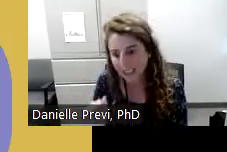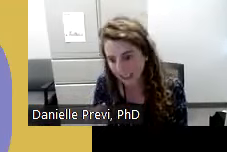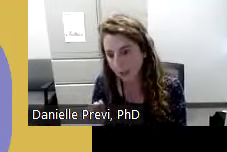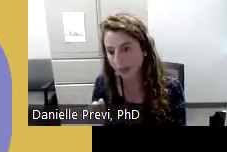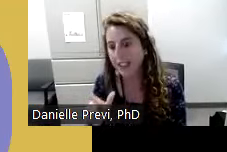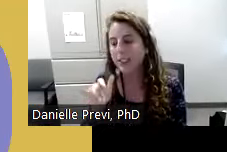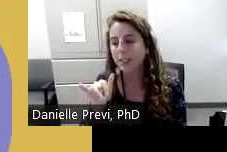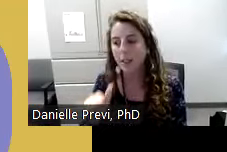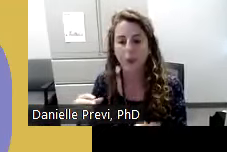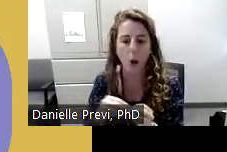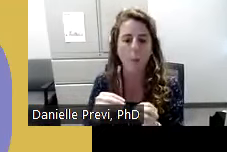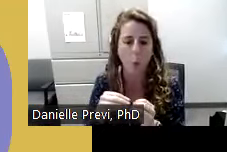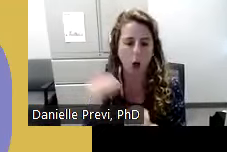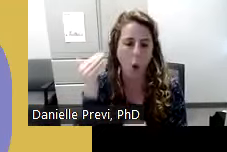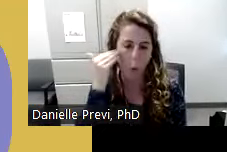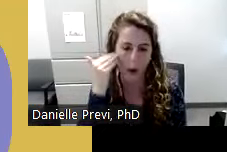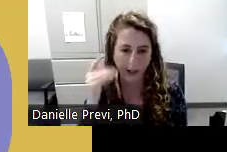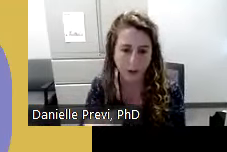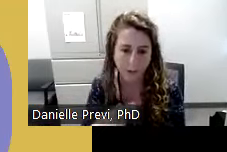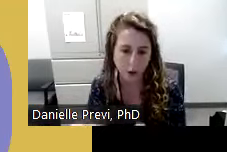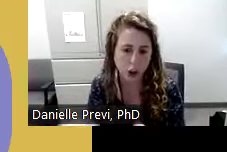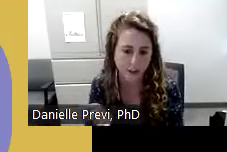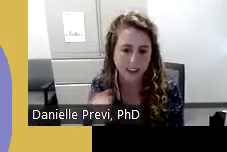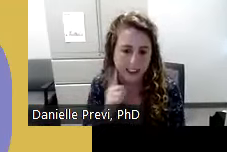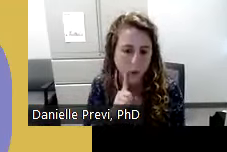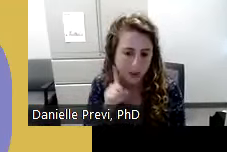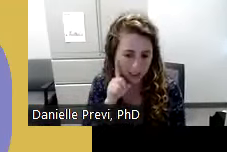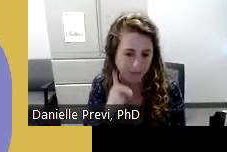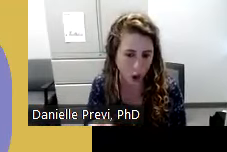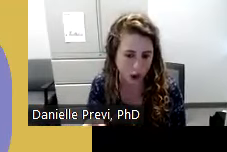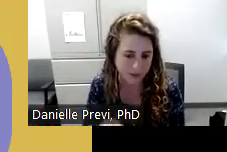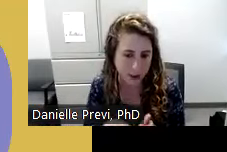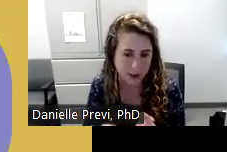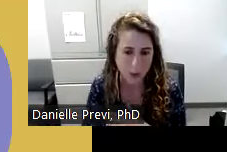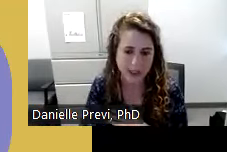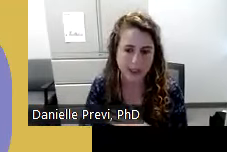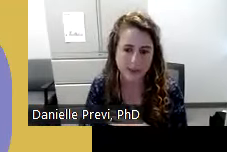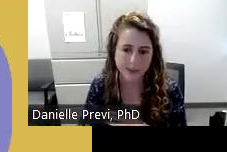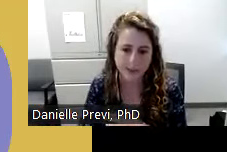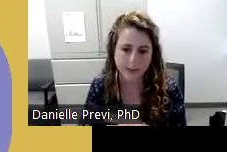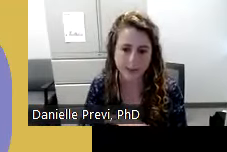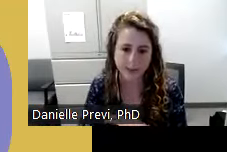there have disability offices or student support offices, and there's a greater awareness, even